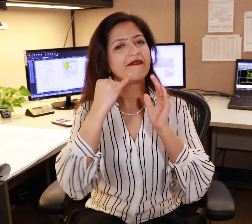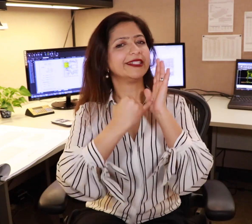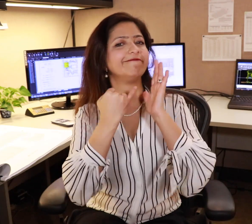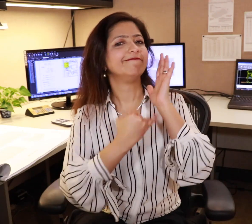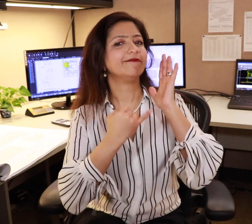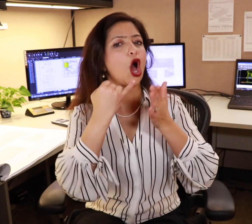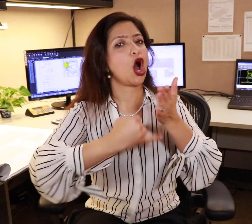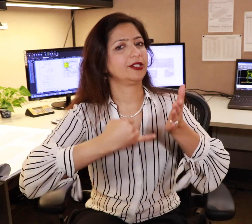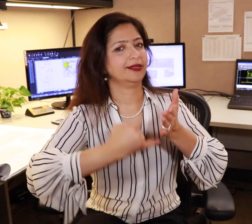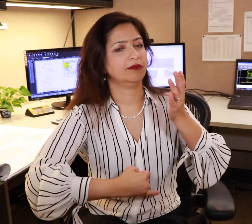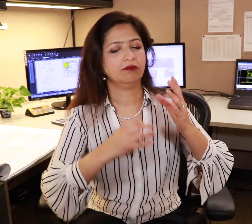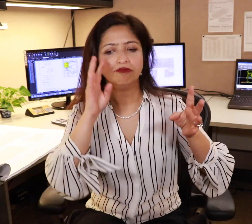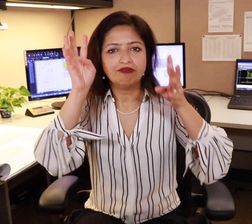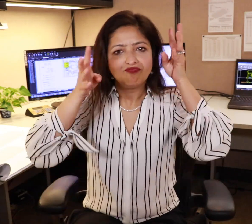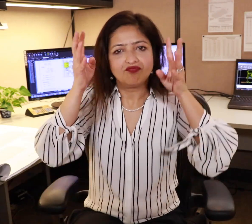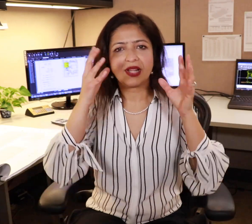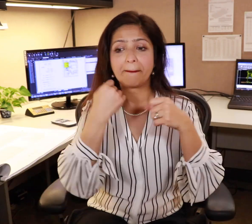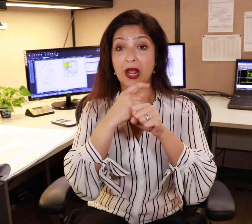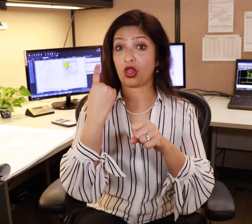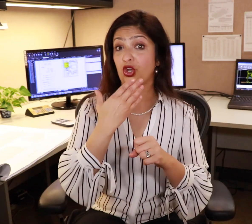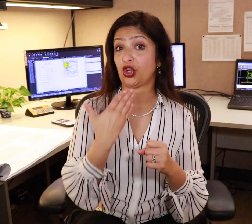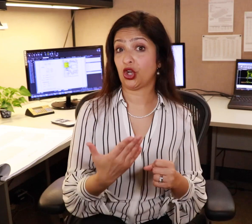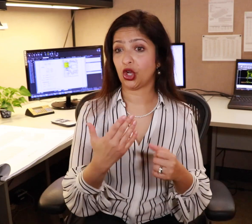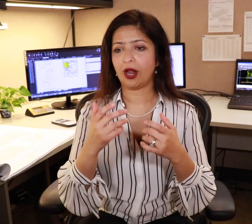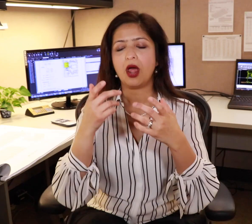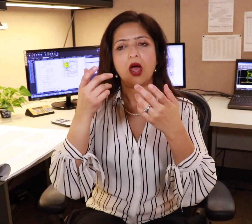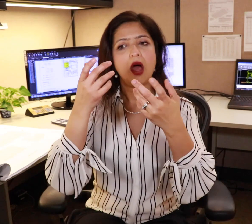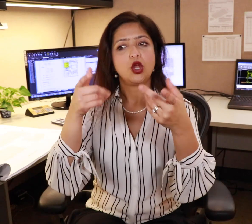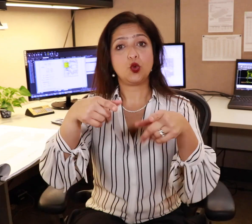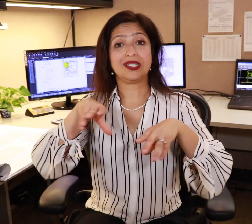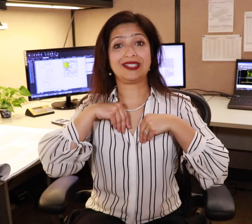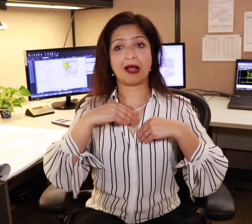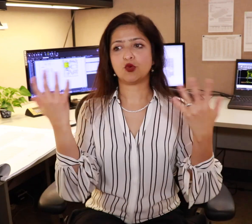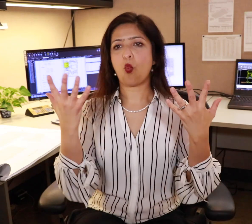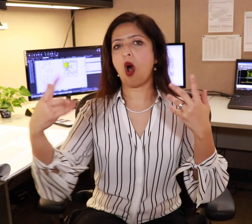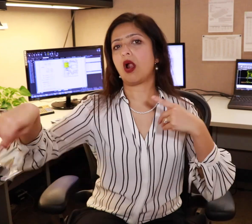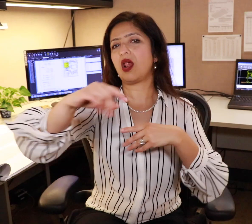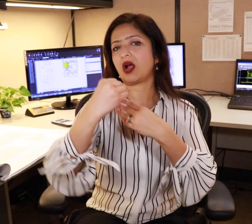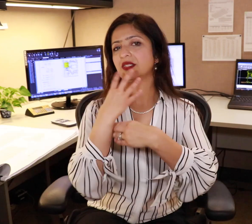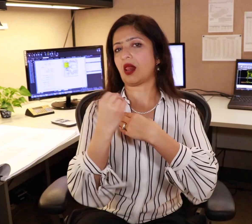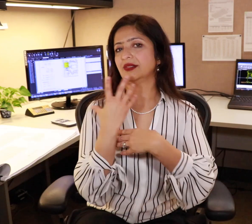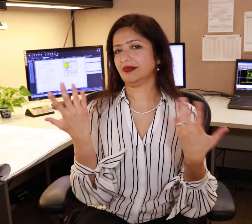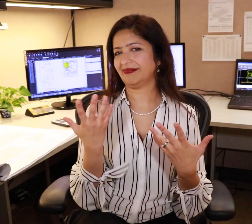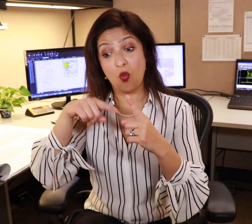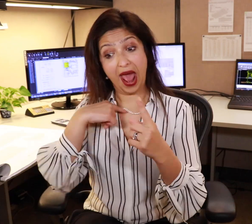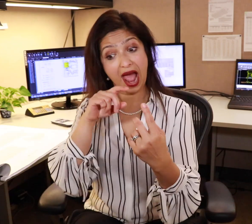My work was more art based, using my creativity and ideas. I’d modify my plans based on consultations.